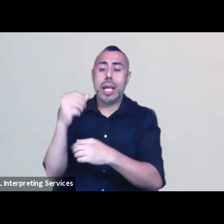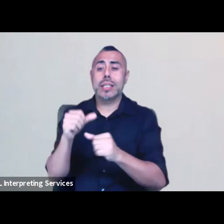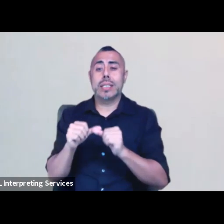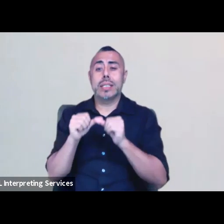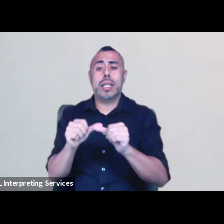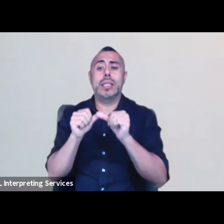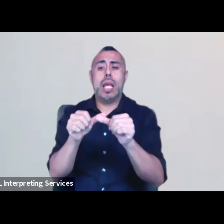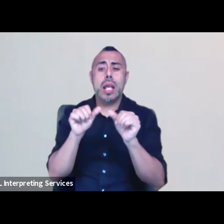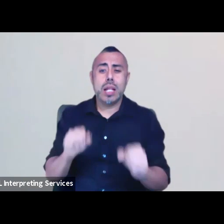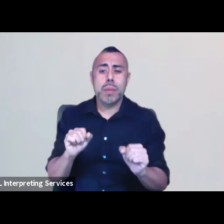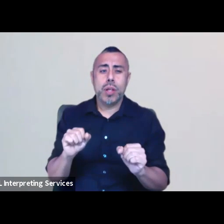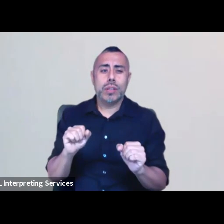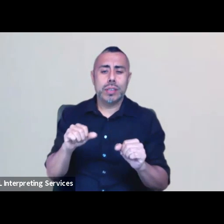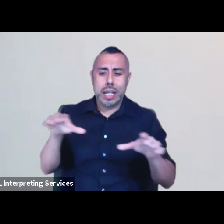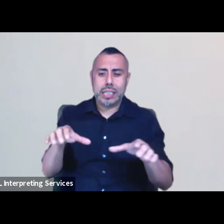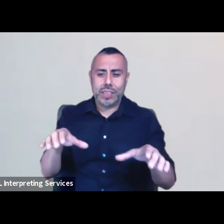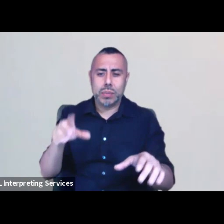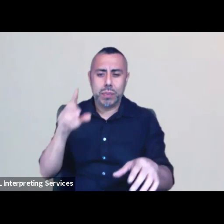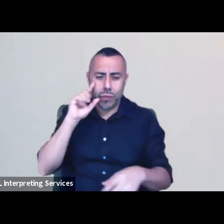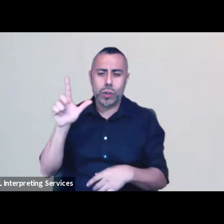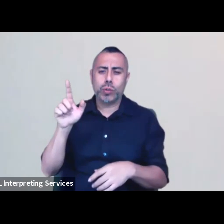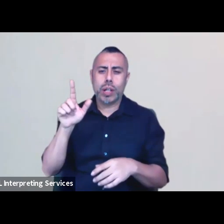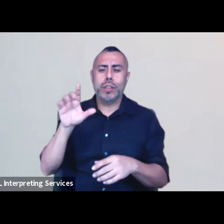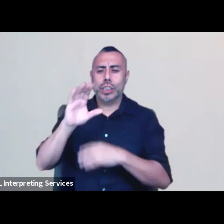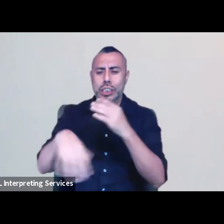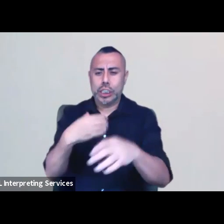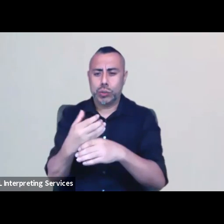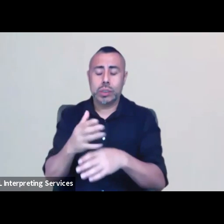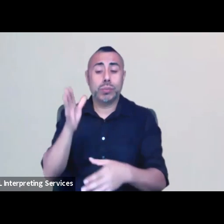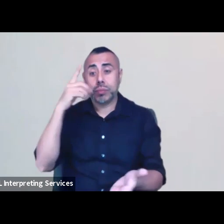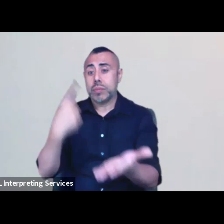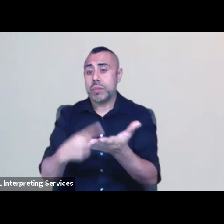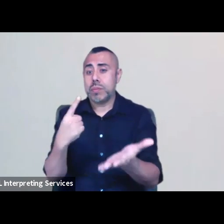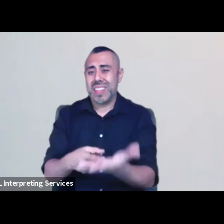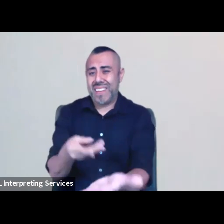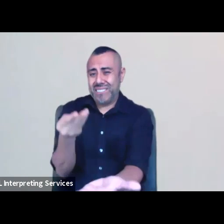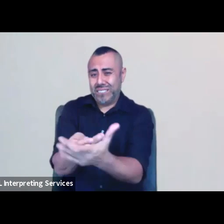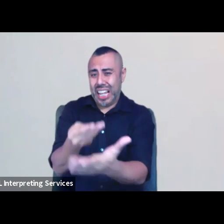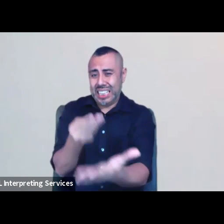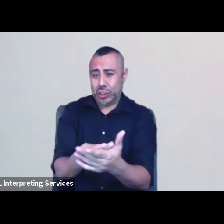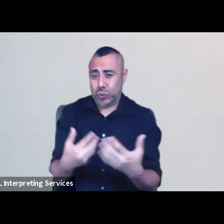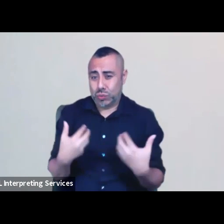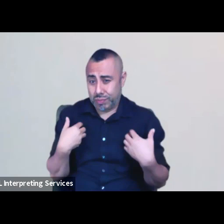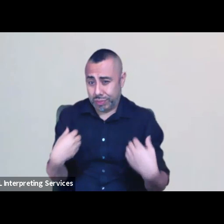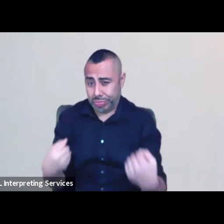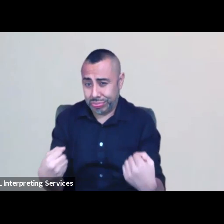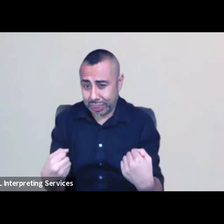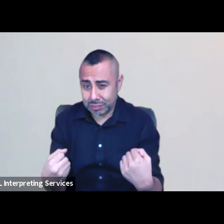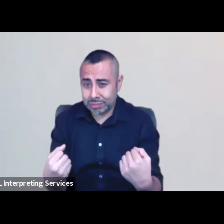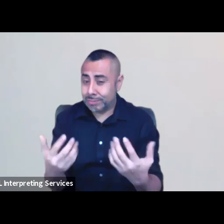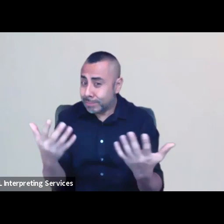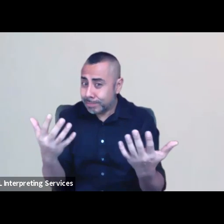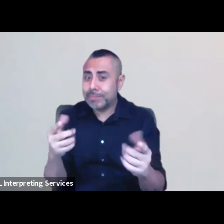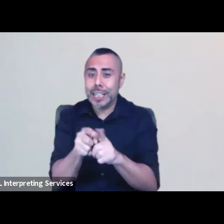And I'm gonna talk about some financial well-being that we can be thinking about as we deal with this pandemic.